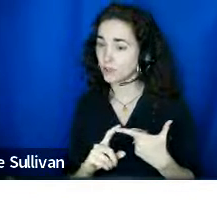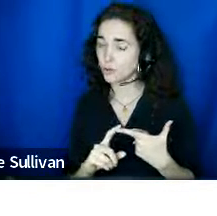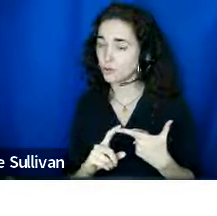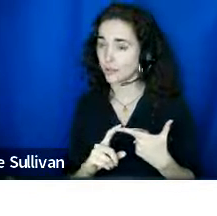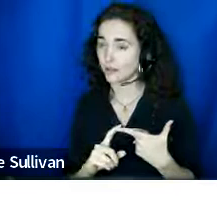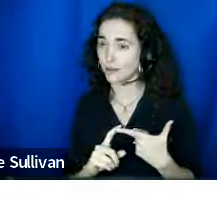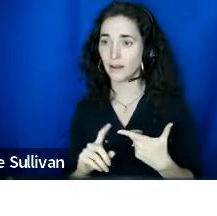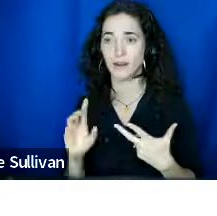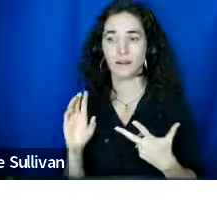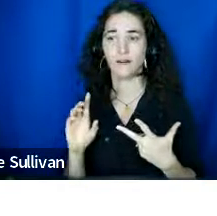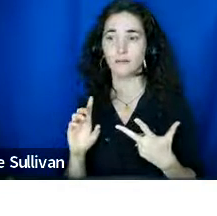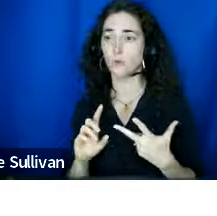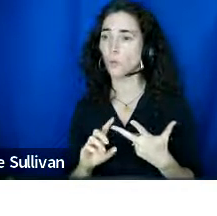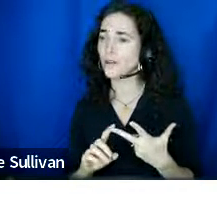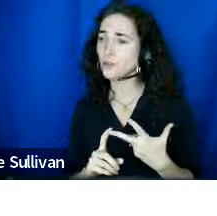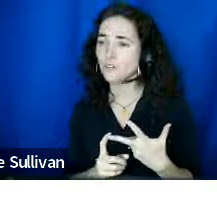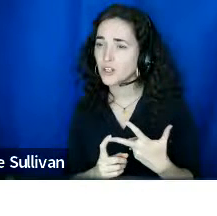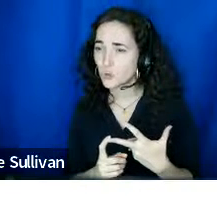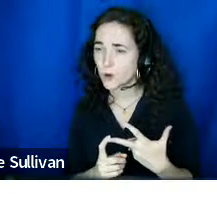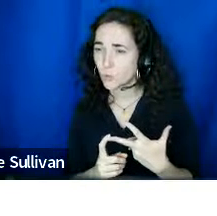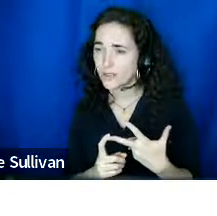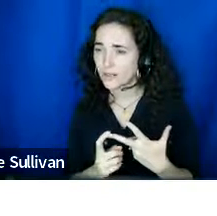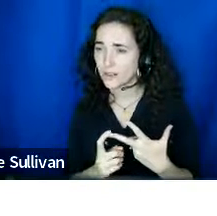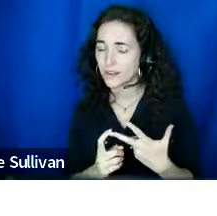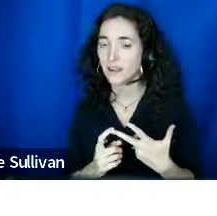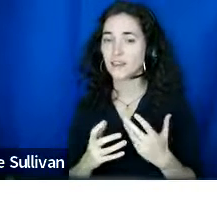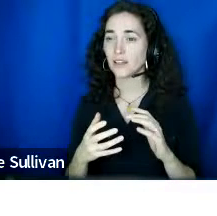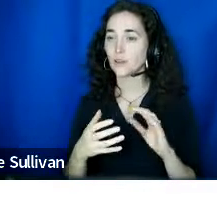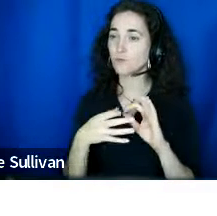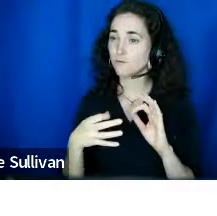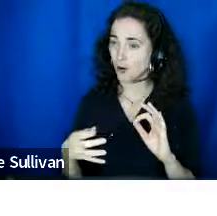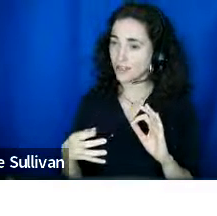Are you working Tuesday? When do you finish work? Wednesday?